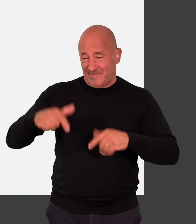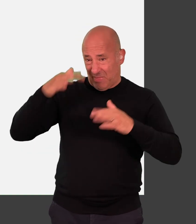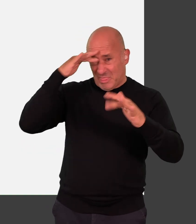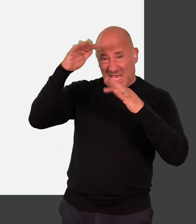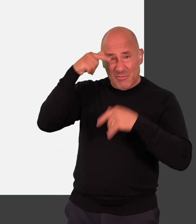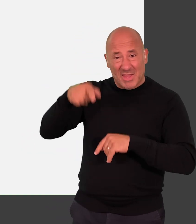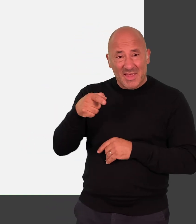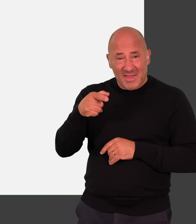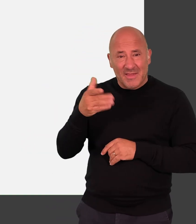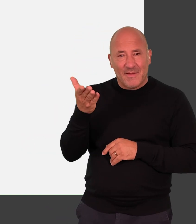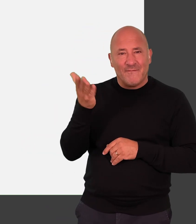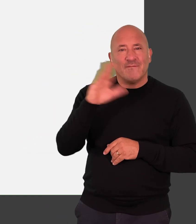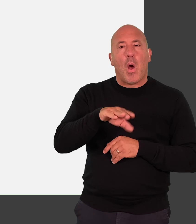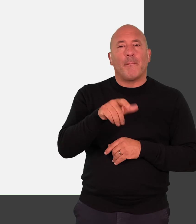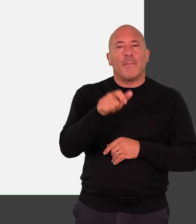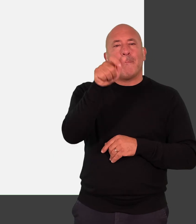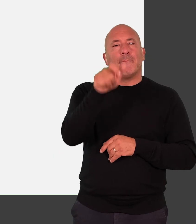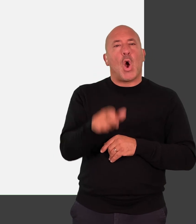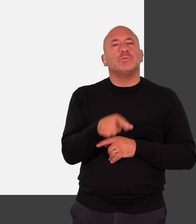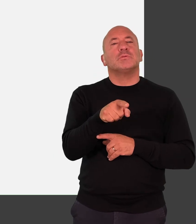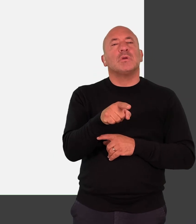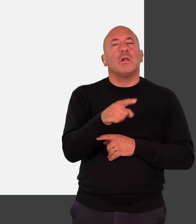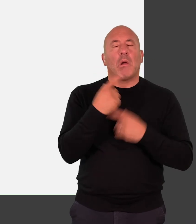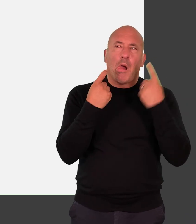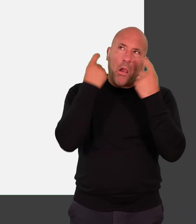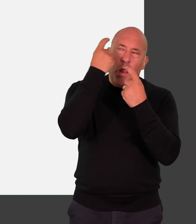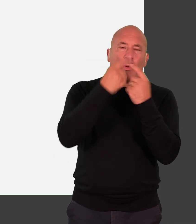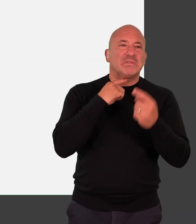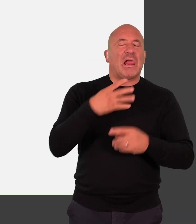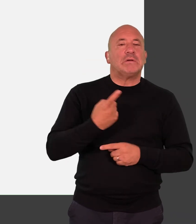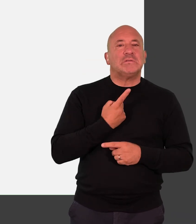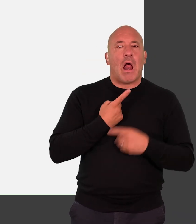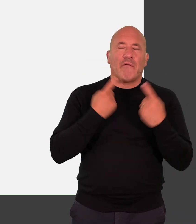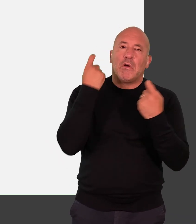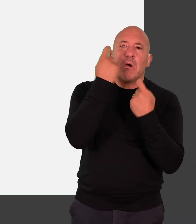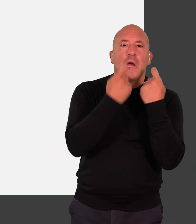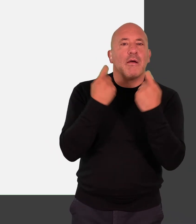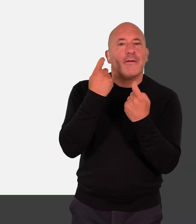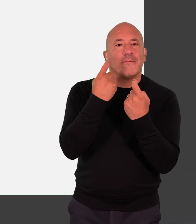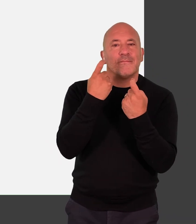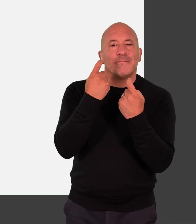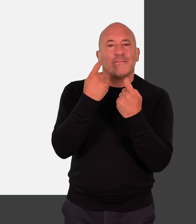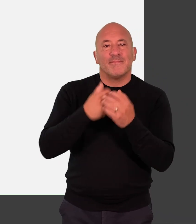This theory was generated from inside the suicidal thinking of one person.